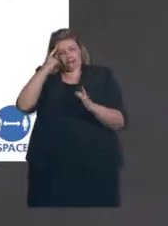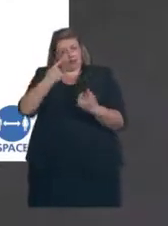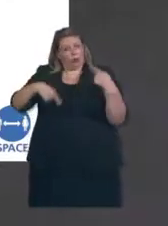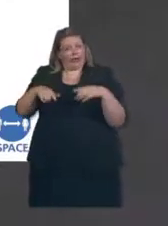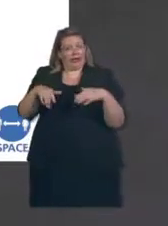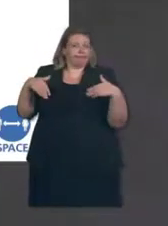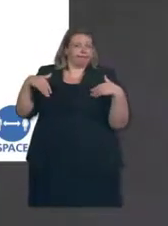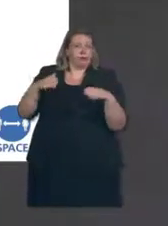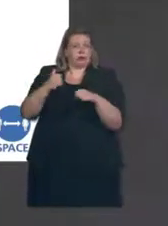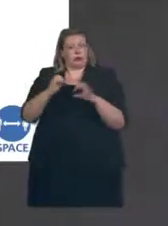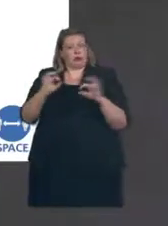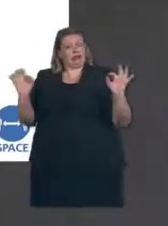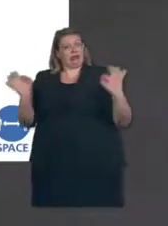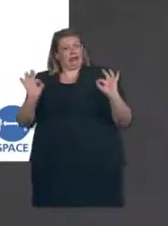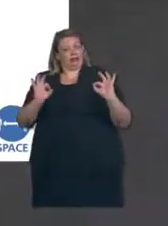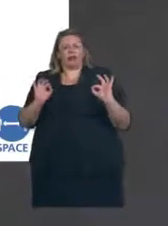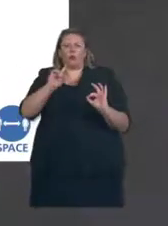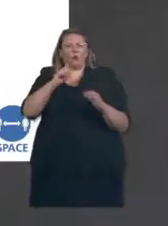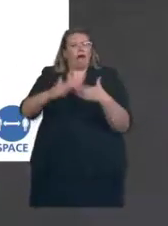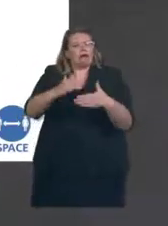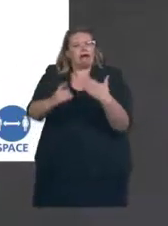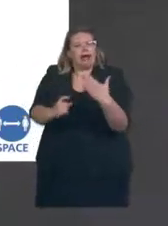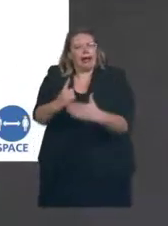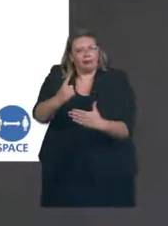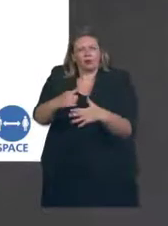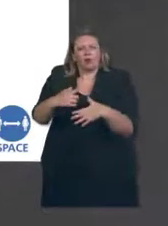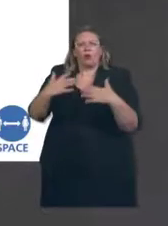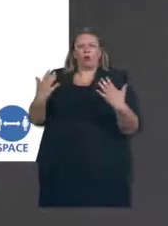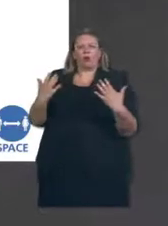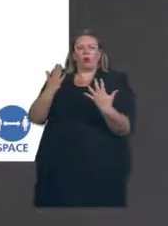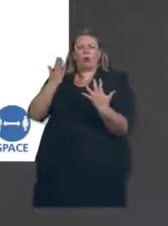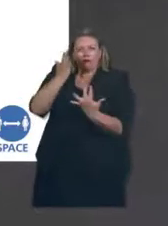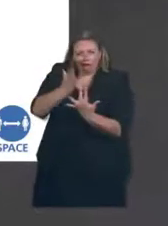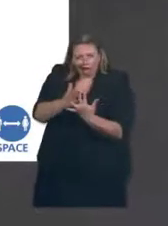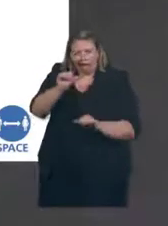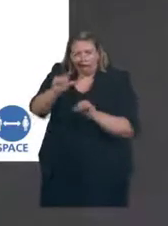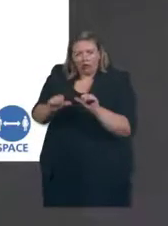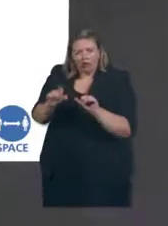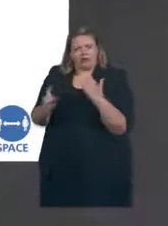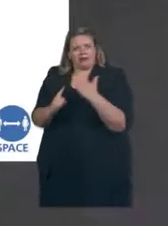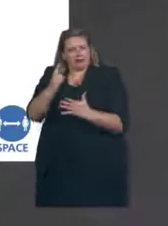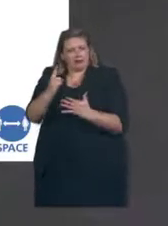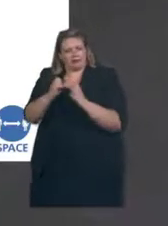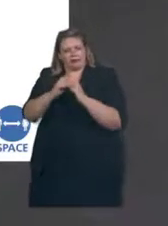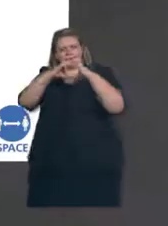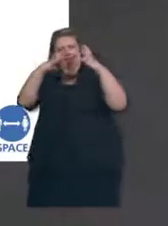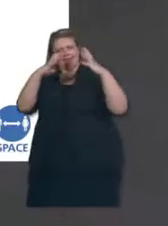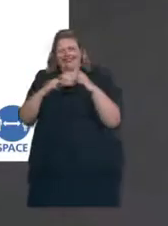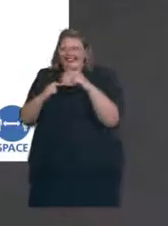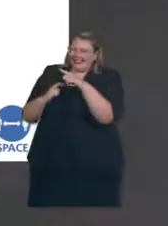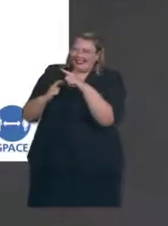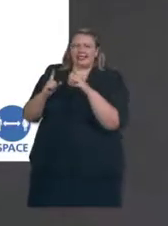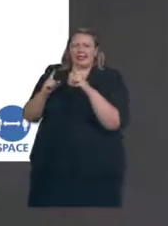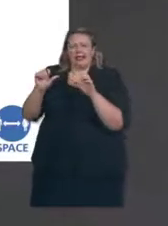and what we have here and this is a slightly complicated slide but it's important to understand the need for action